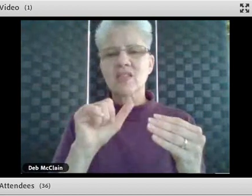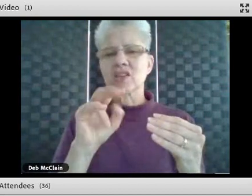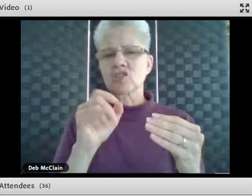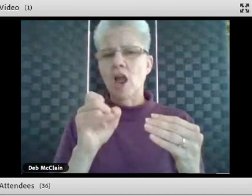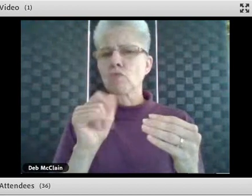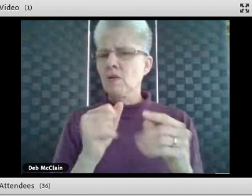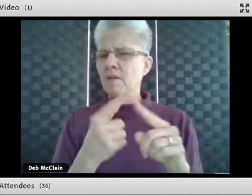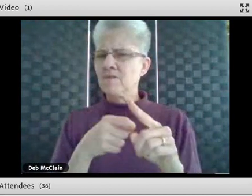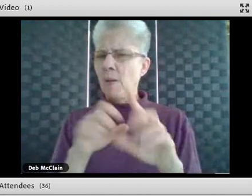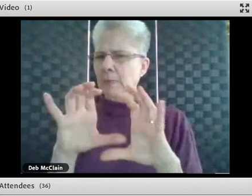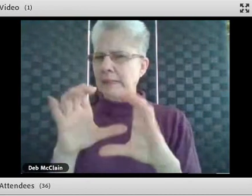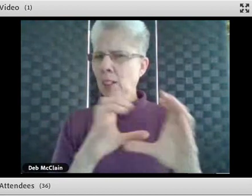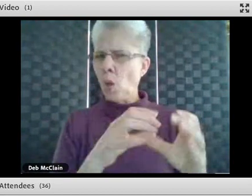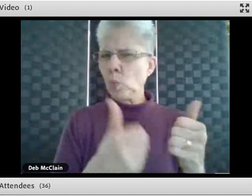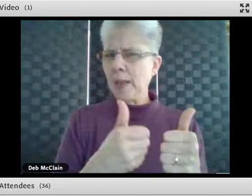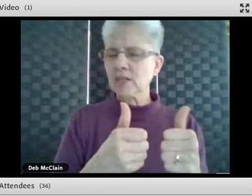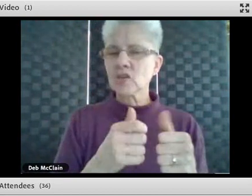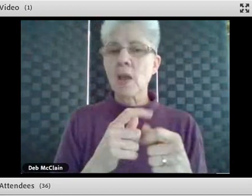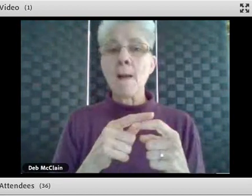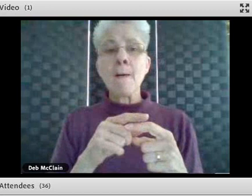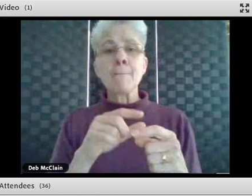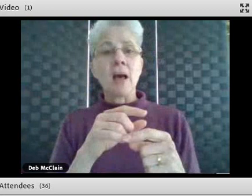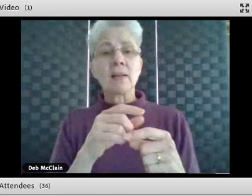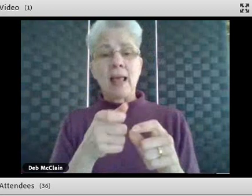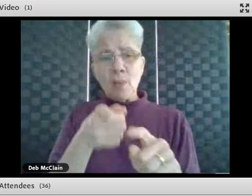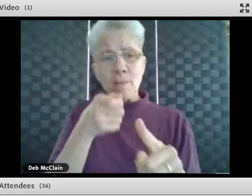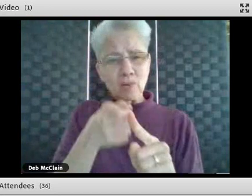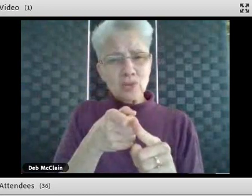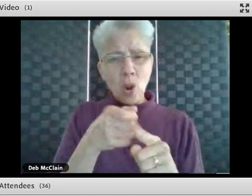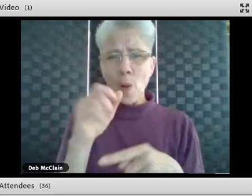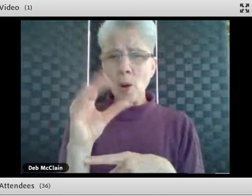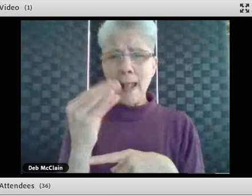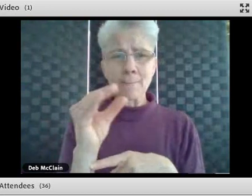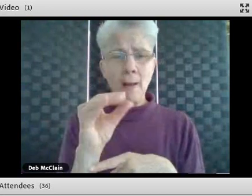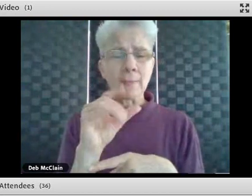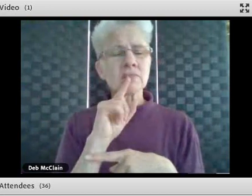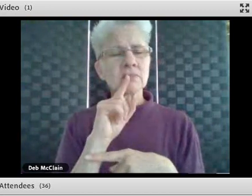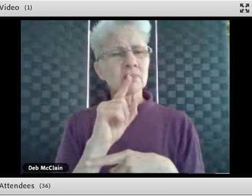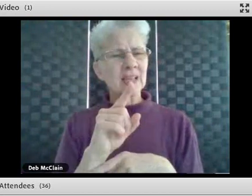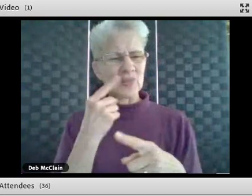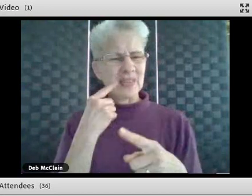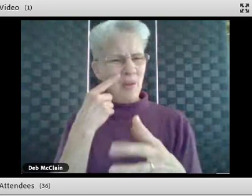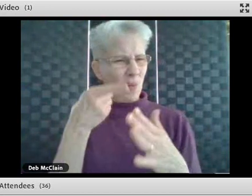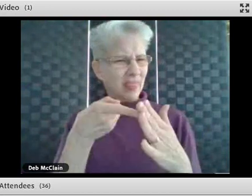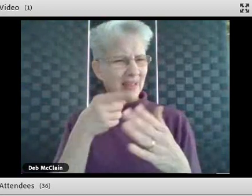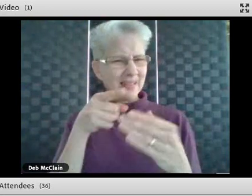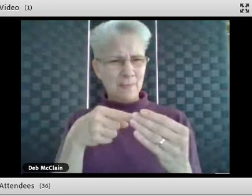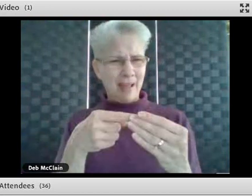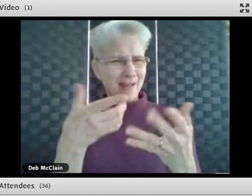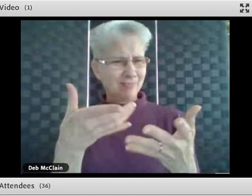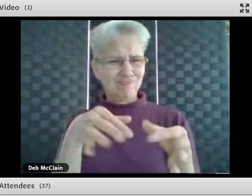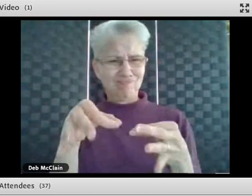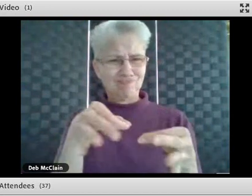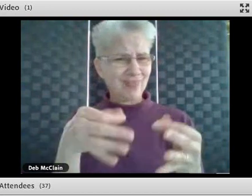But other things, like a microscope or a hand puppet, can we really say what that's about? You know what I'm saying?